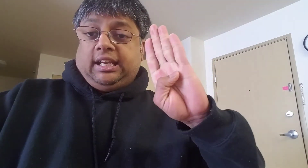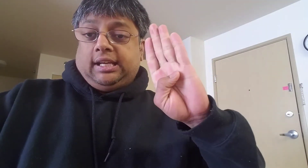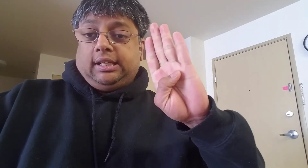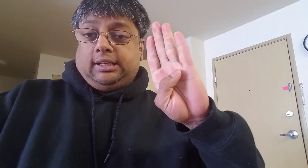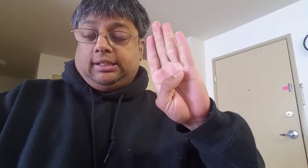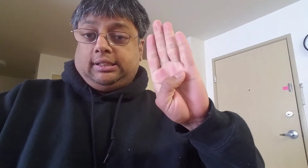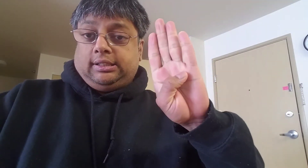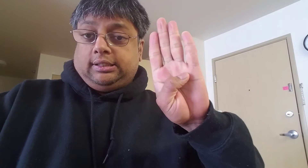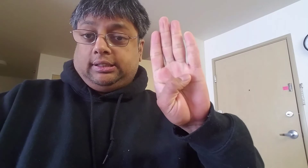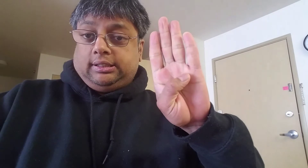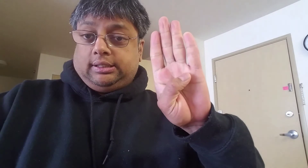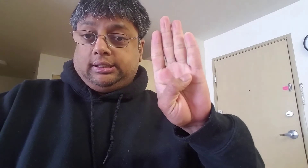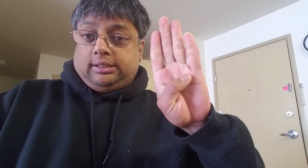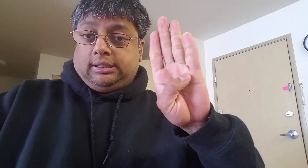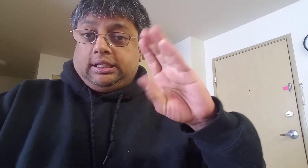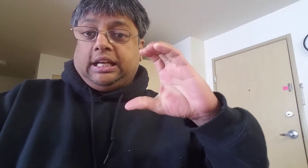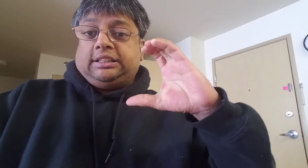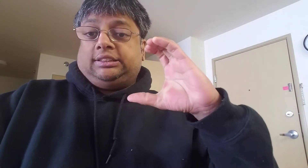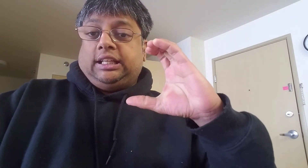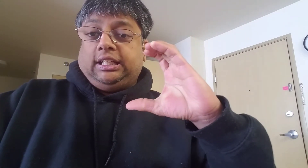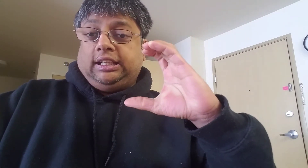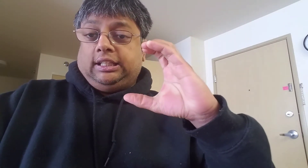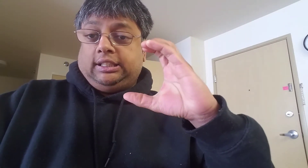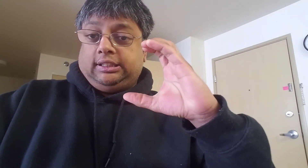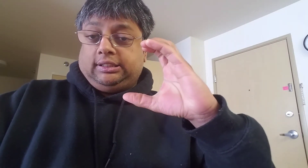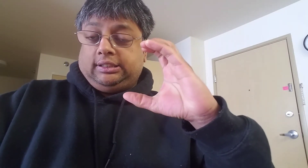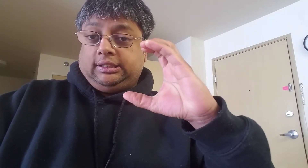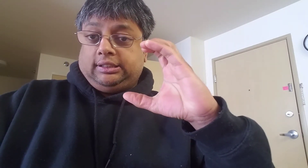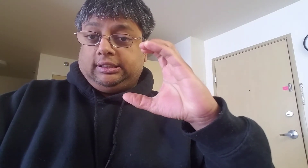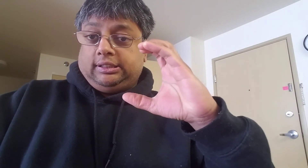(Signing the letter "B") [like the number 4, but closed hand] (Signing the letter "C")